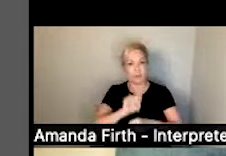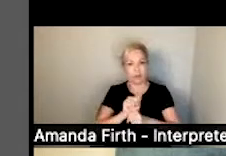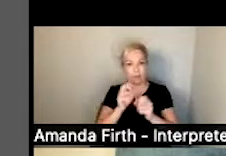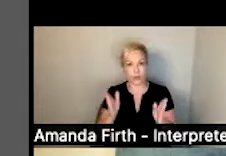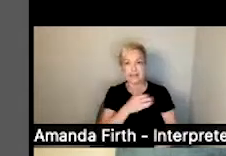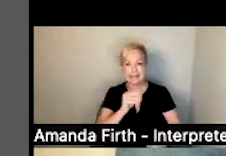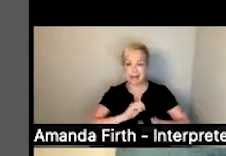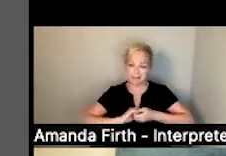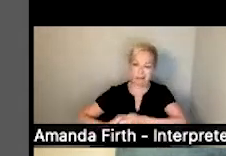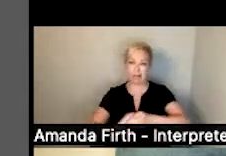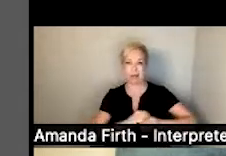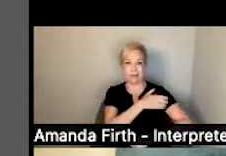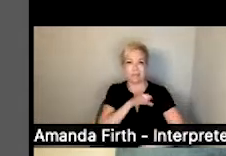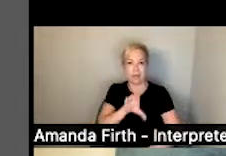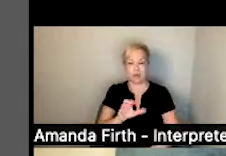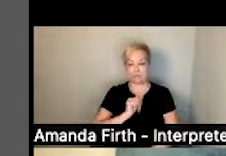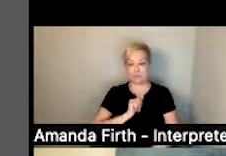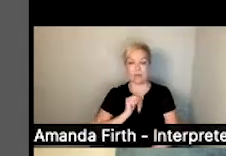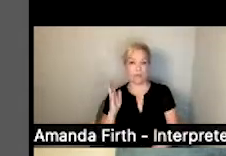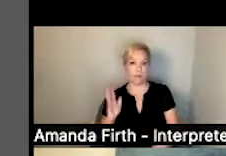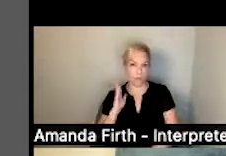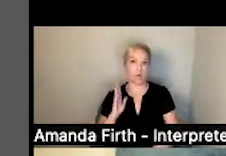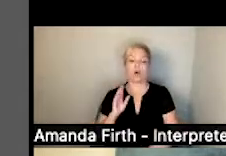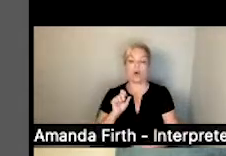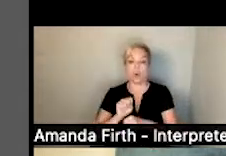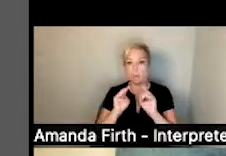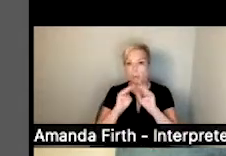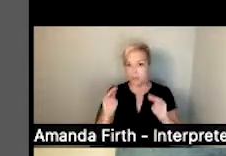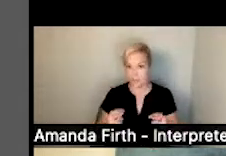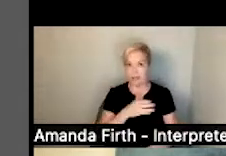and one of the organizers of the New Museum Union, I've been excited to see and participate